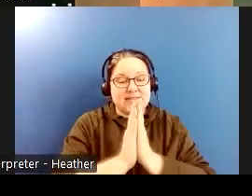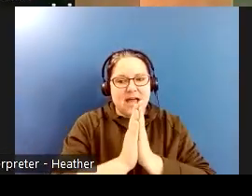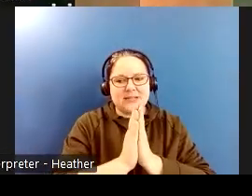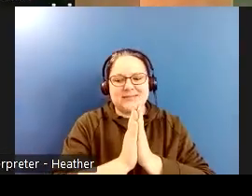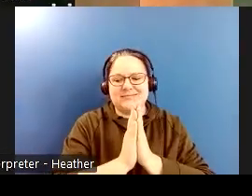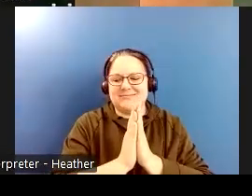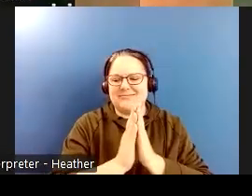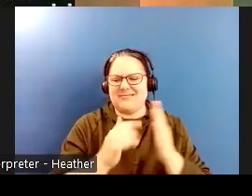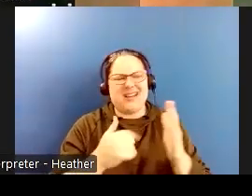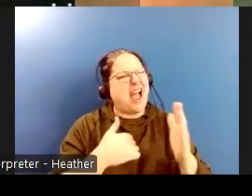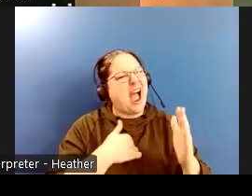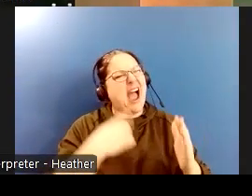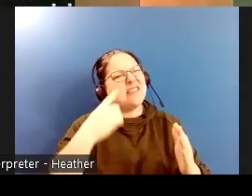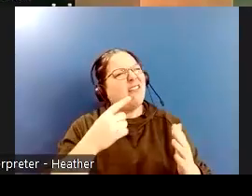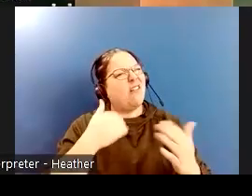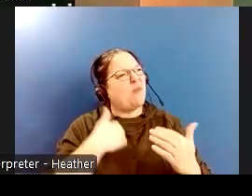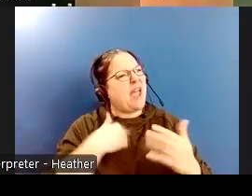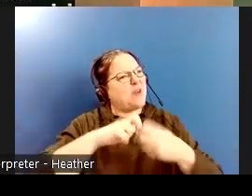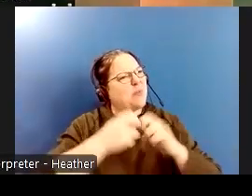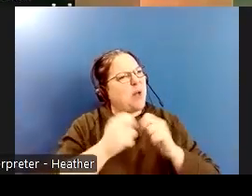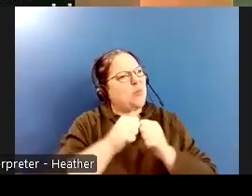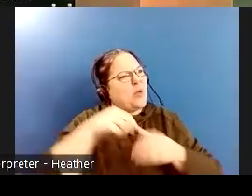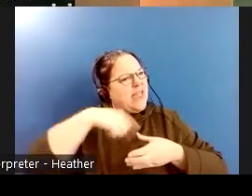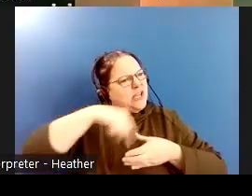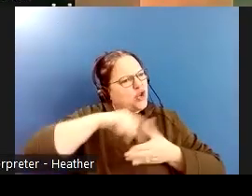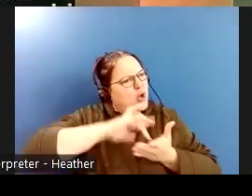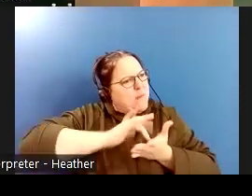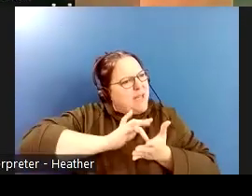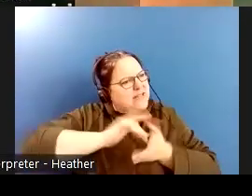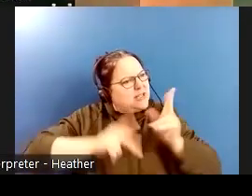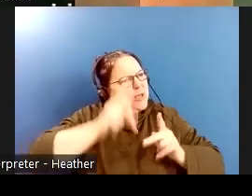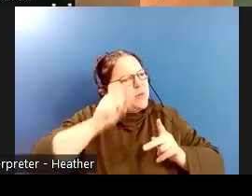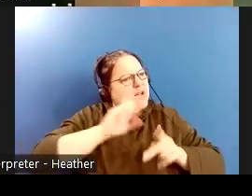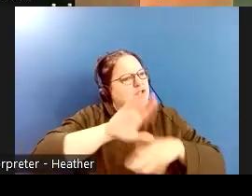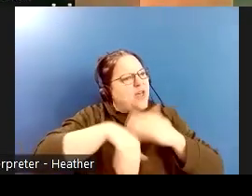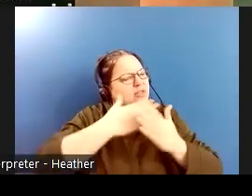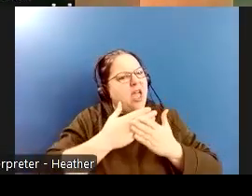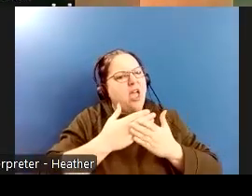of a problem with our internal medicine residents because all of them are going into cards and GI.